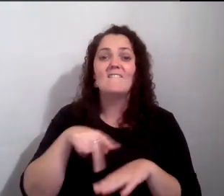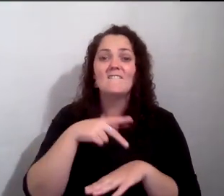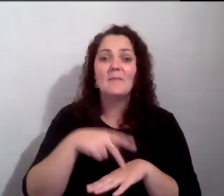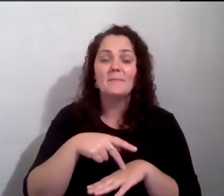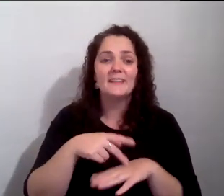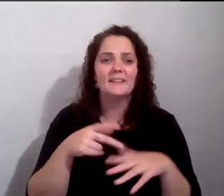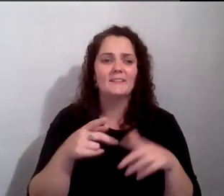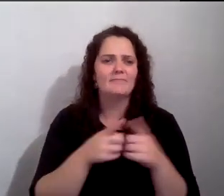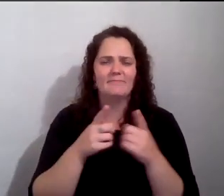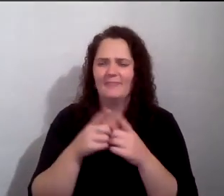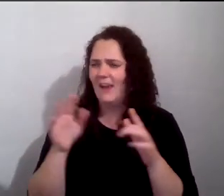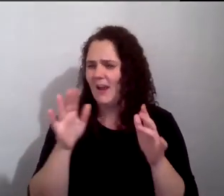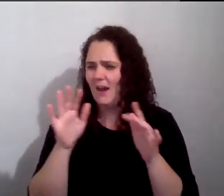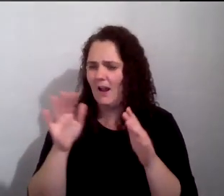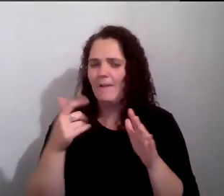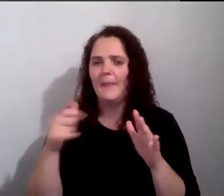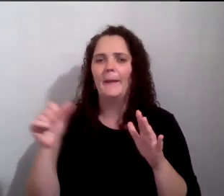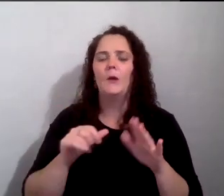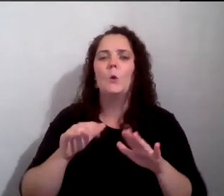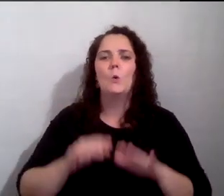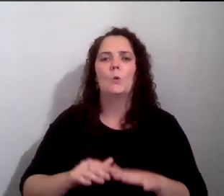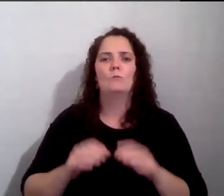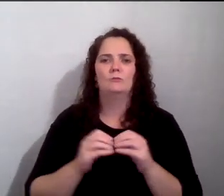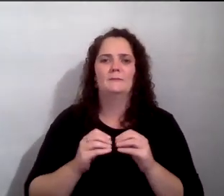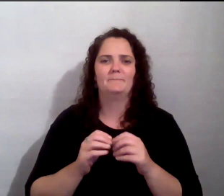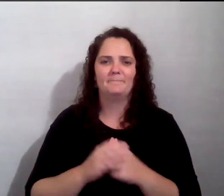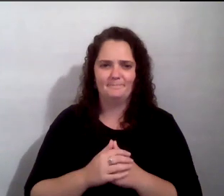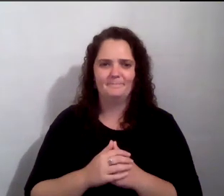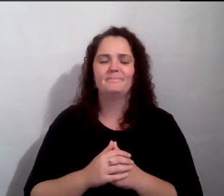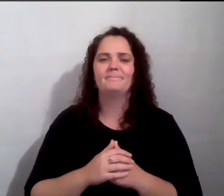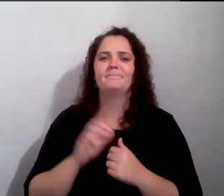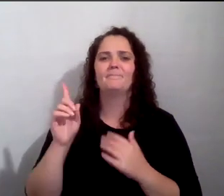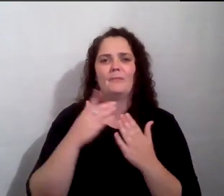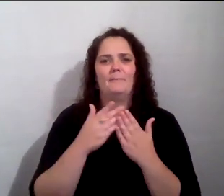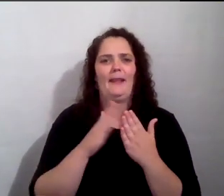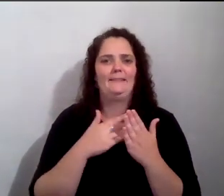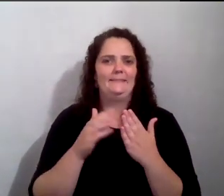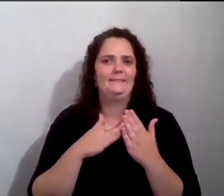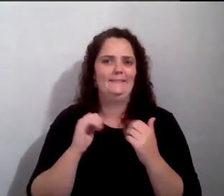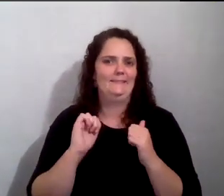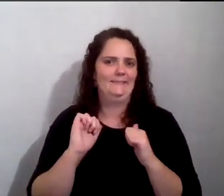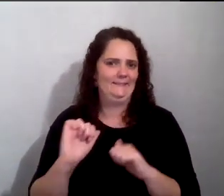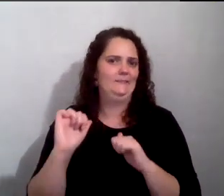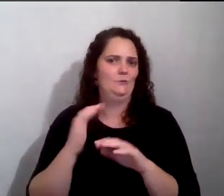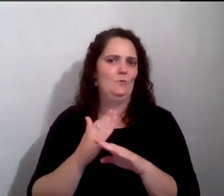his late works and we explored those works in my 2012 exhibition at the Queensland Art